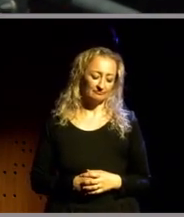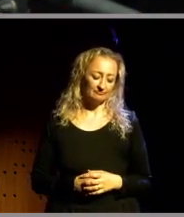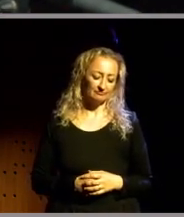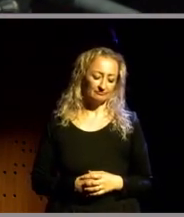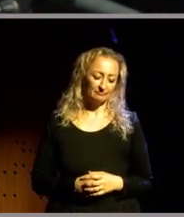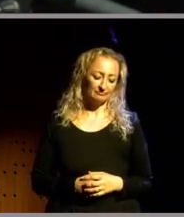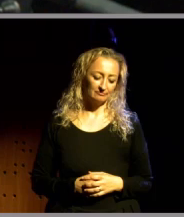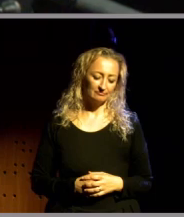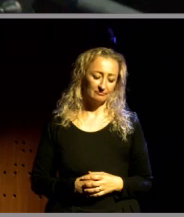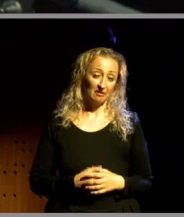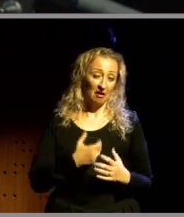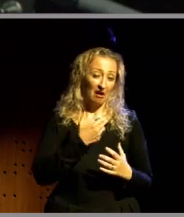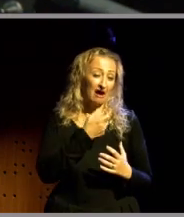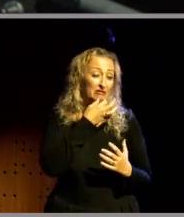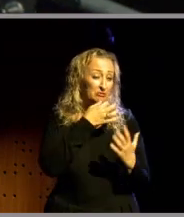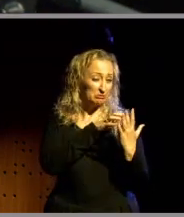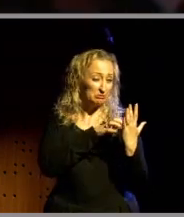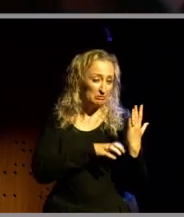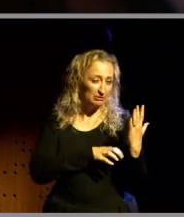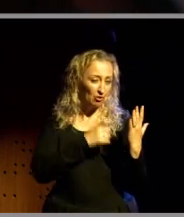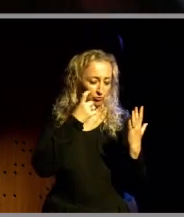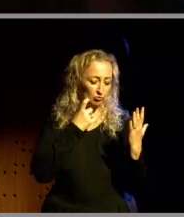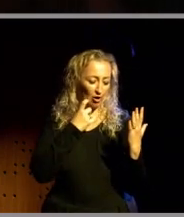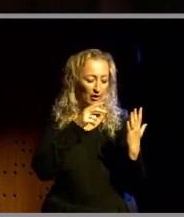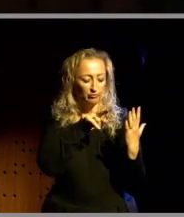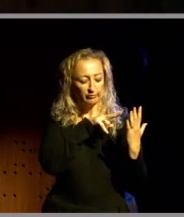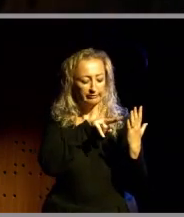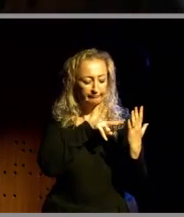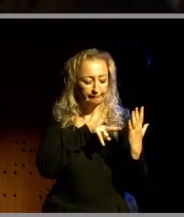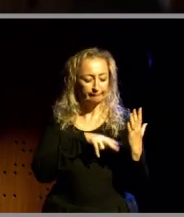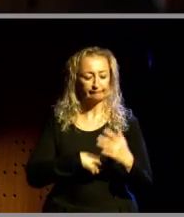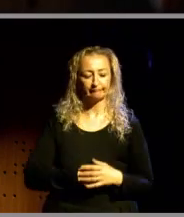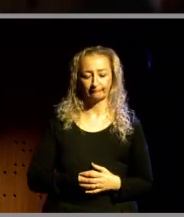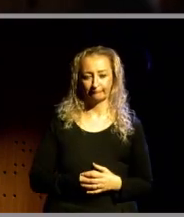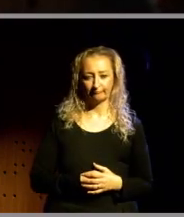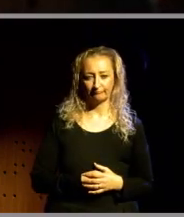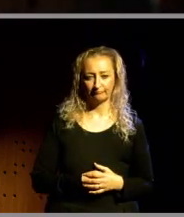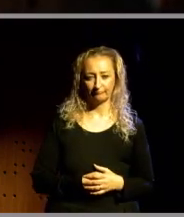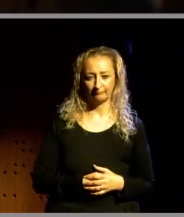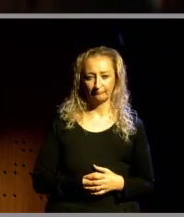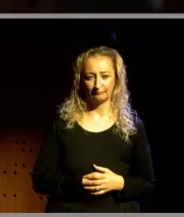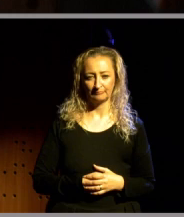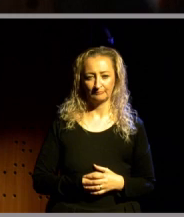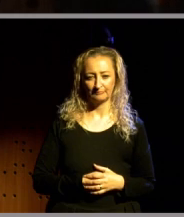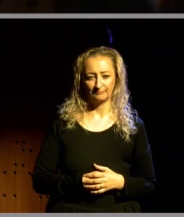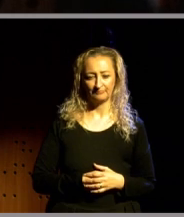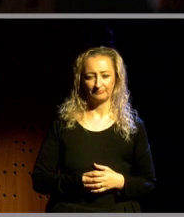I got a bit of a speech. I'll try and read it. I Barka Wiimpatja Wilcannia.